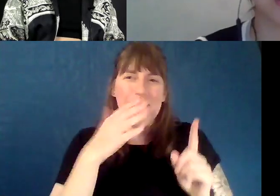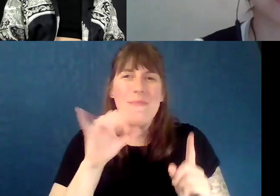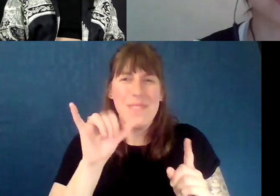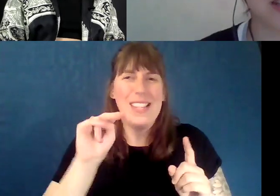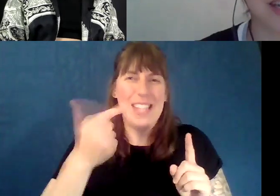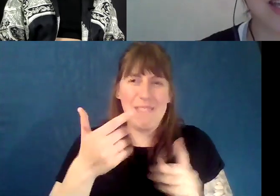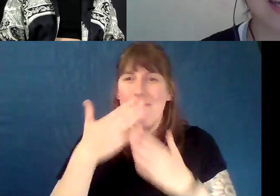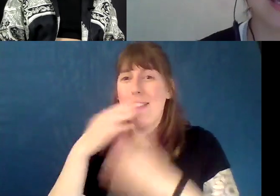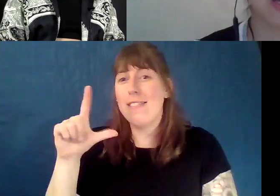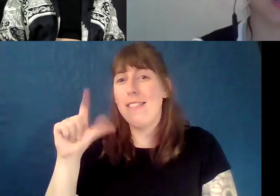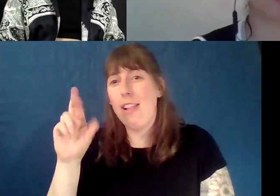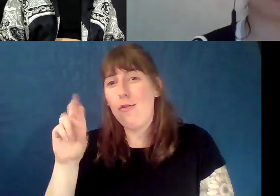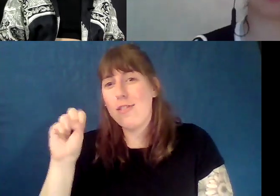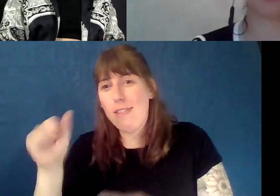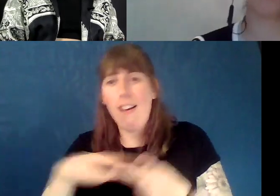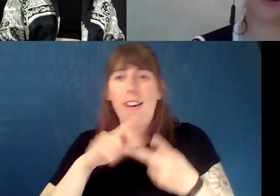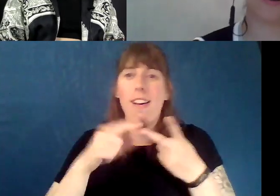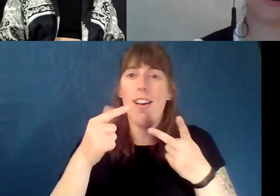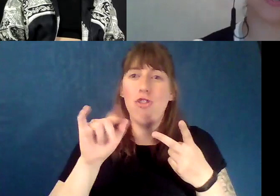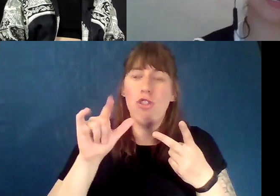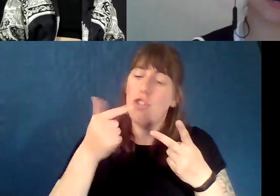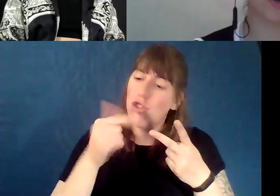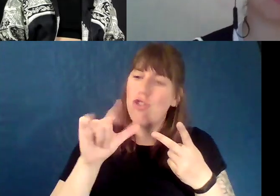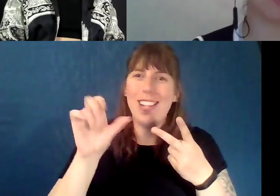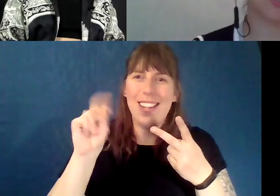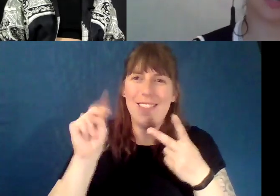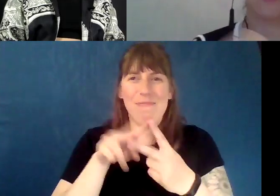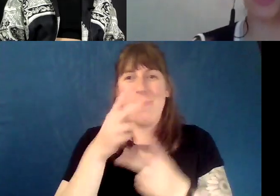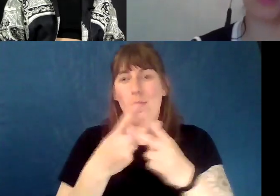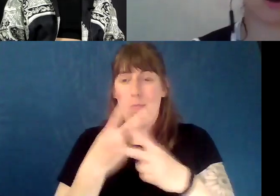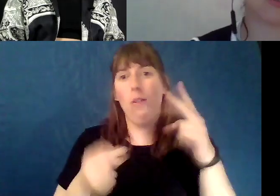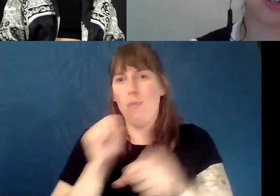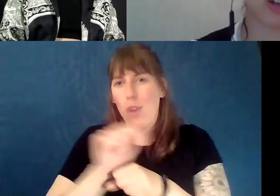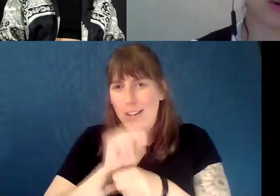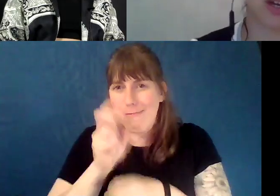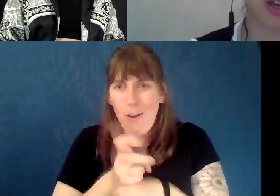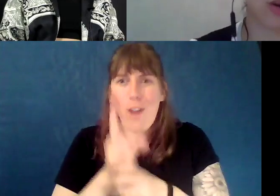and Gillian. We've been working really hard to kind of keep the conversation going, and I think